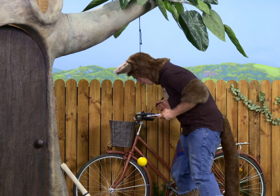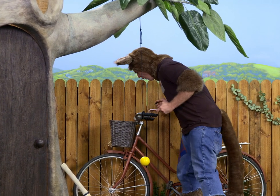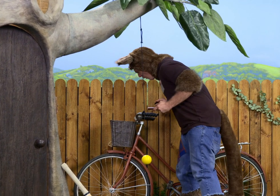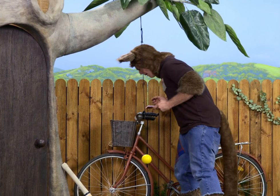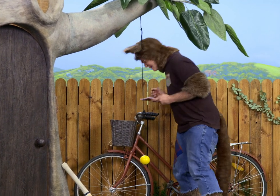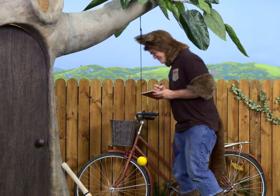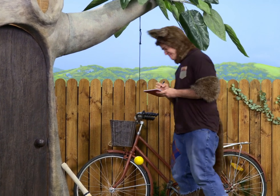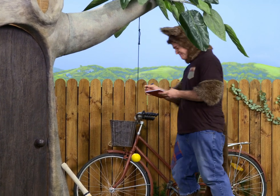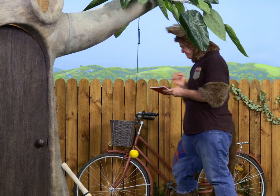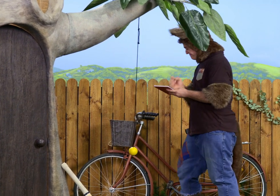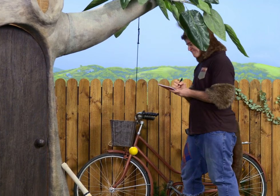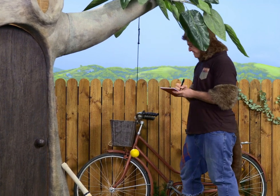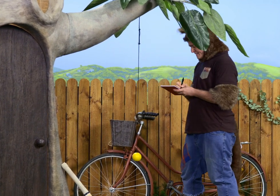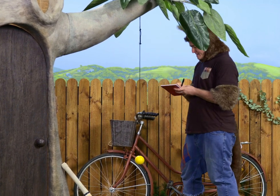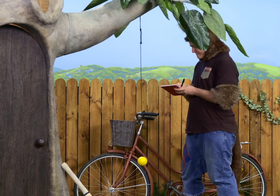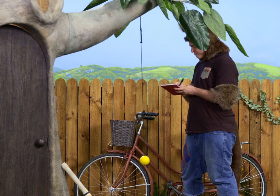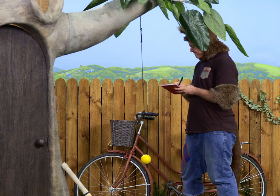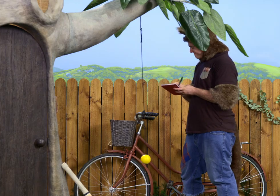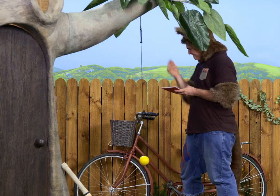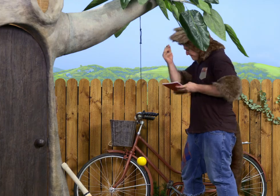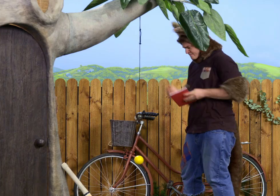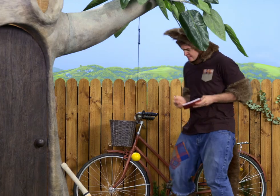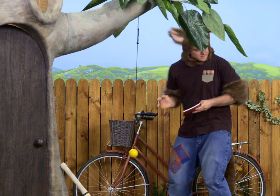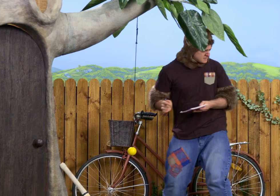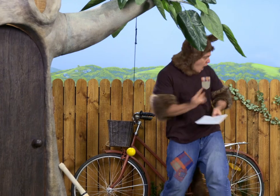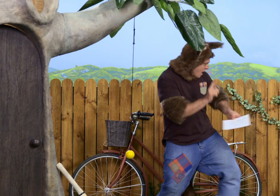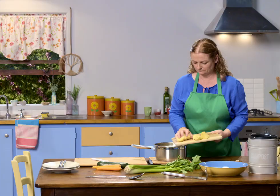Huh? Hm. No. Oh. Ah!